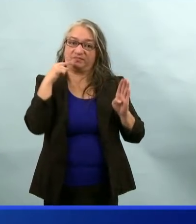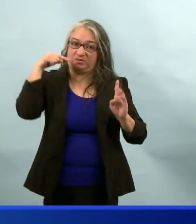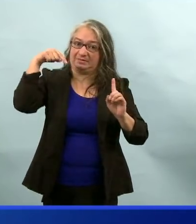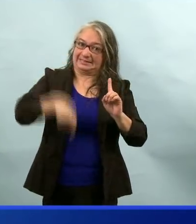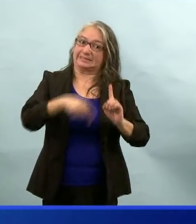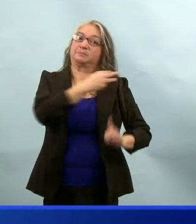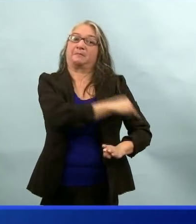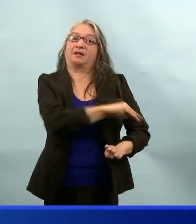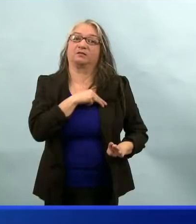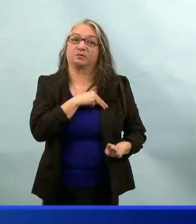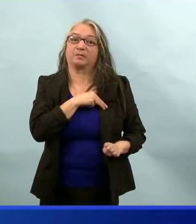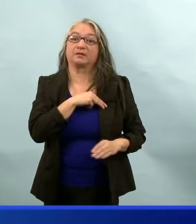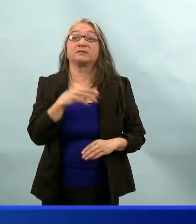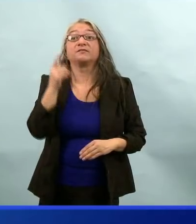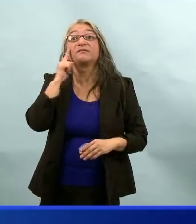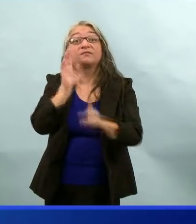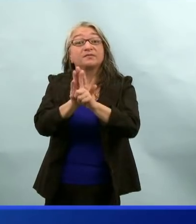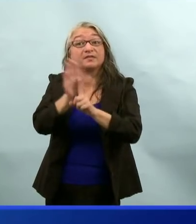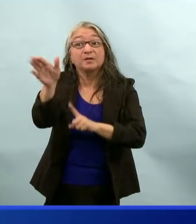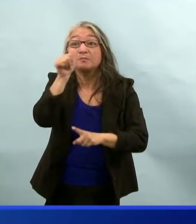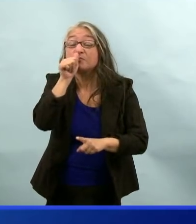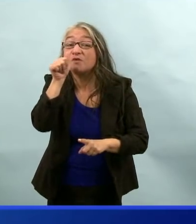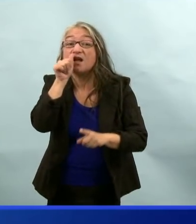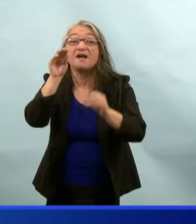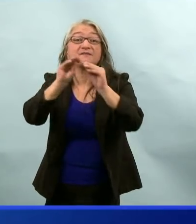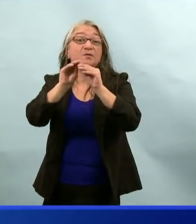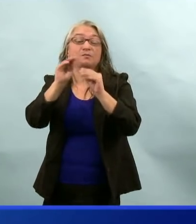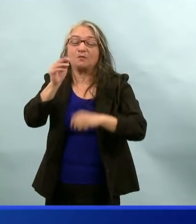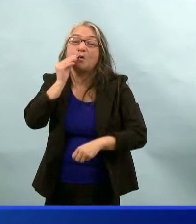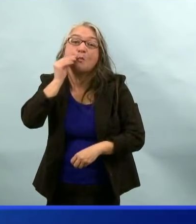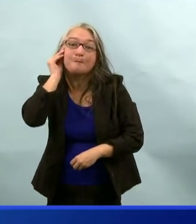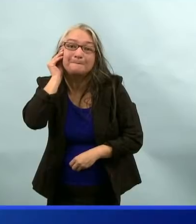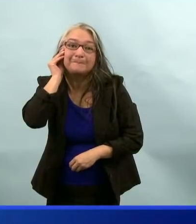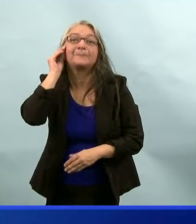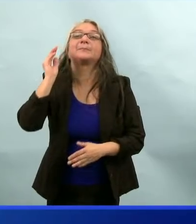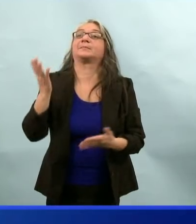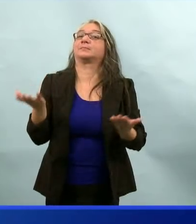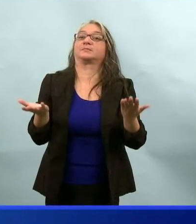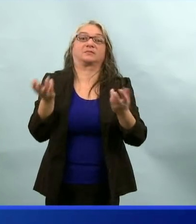private residences you know there's only so many personnel to enforce we you know this is a lot of